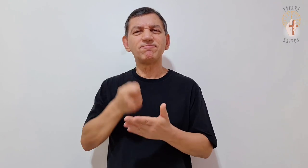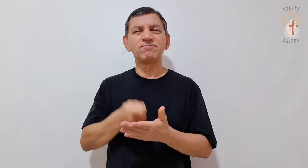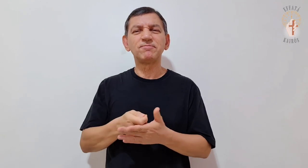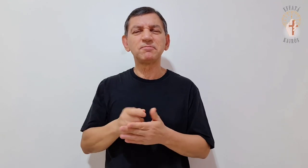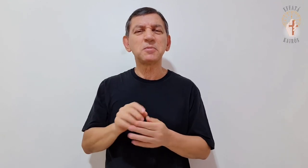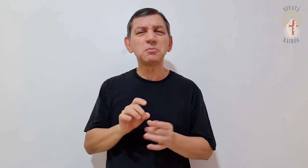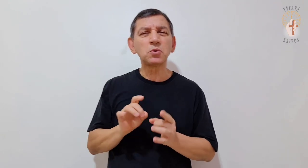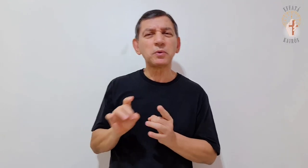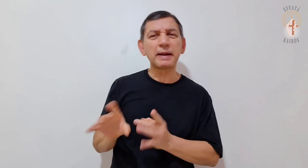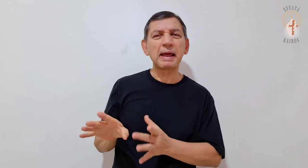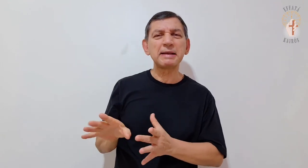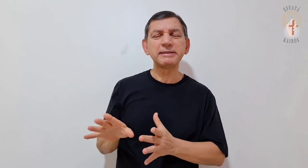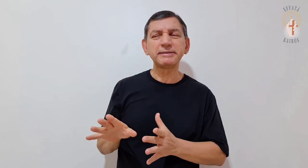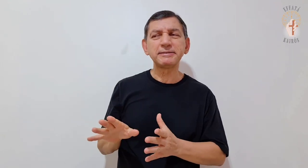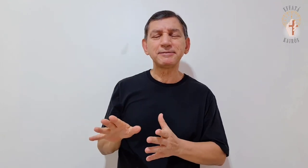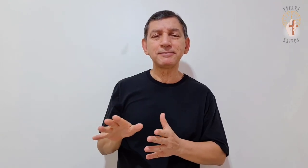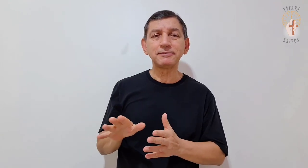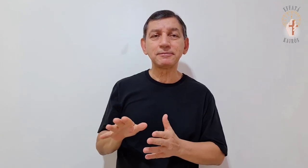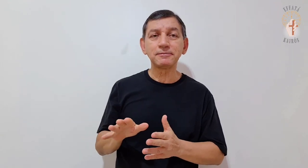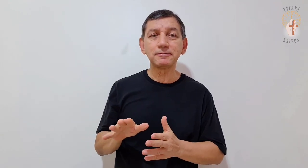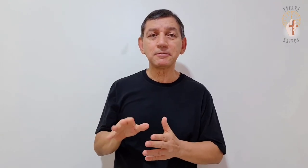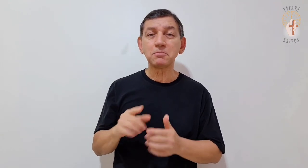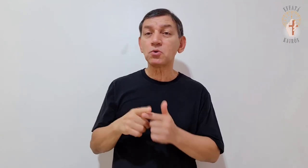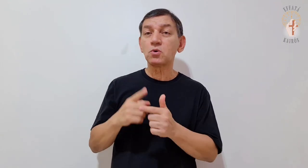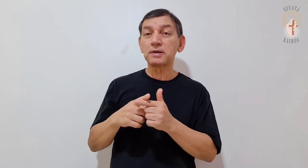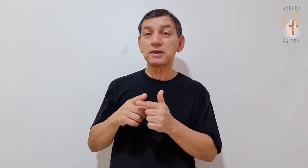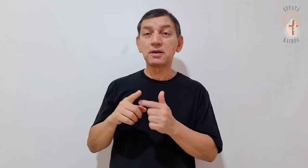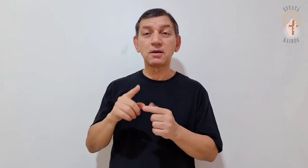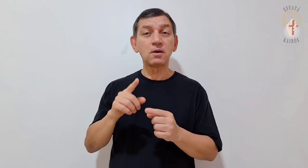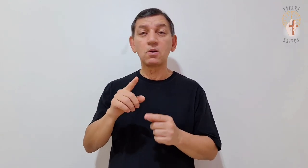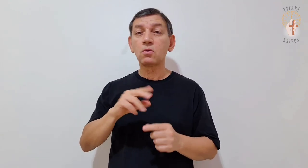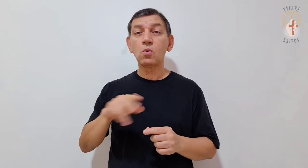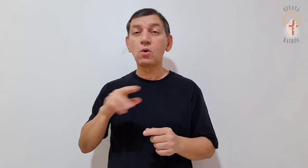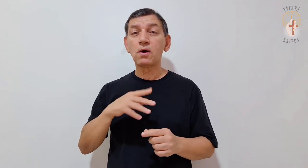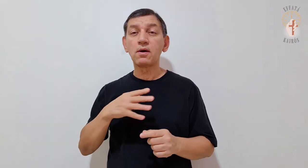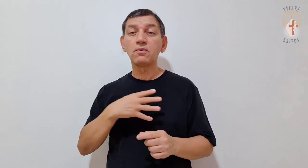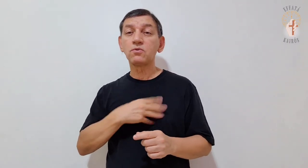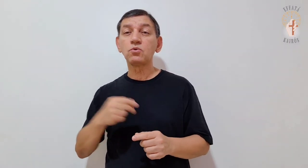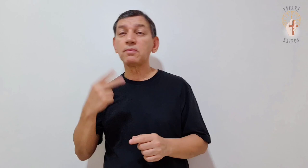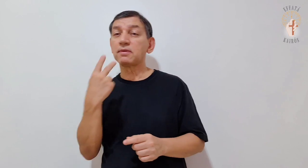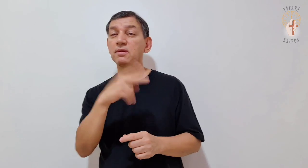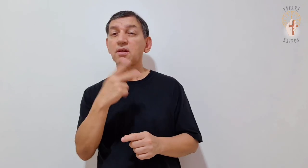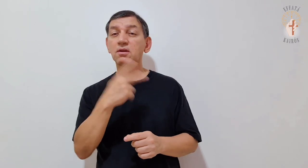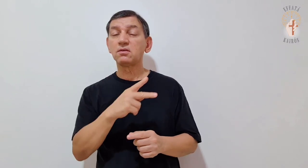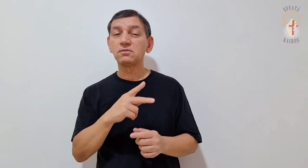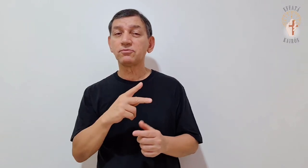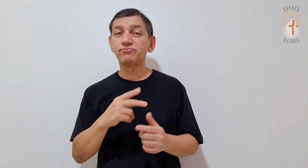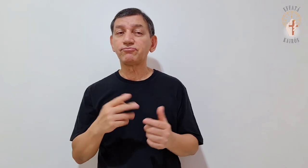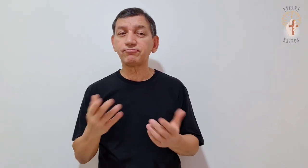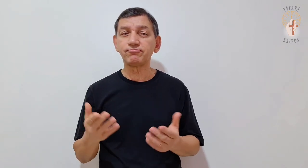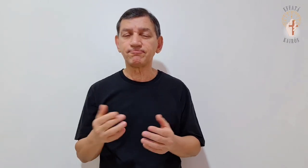decided to abandon her, because the son was not his.